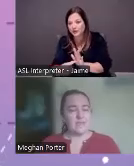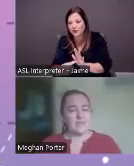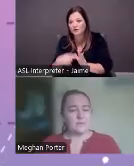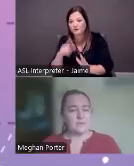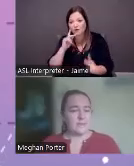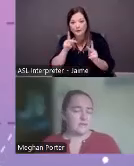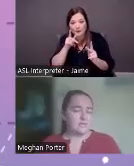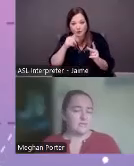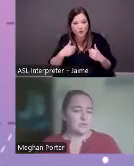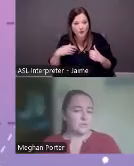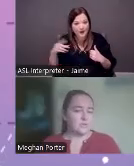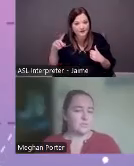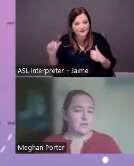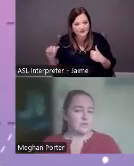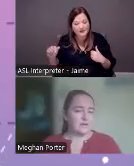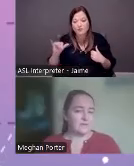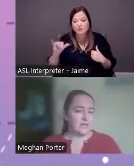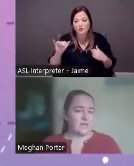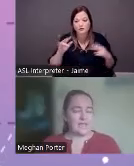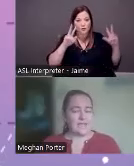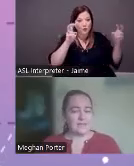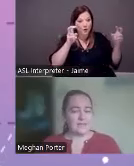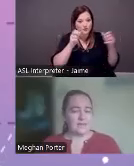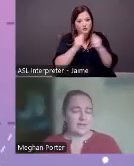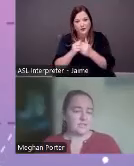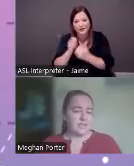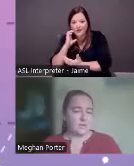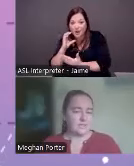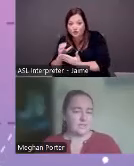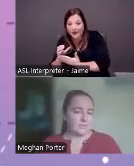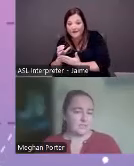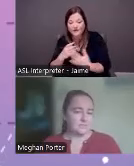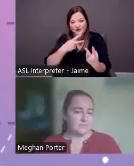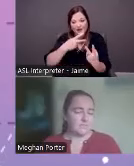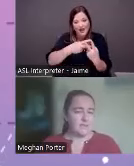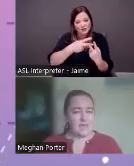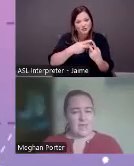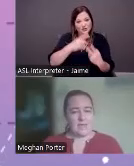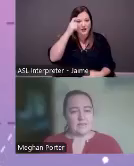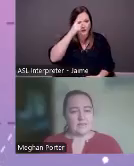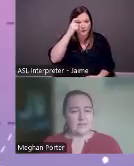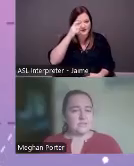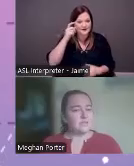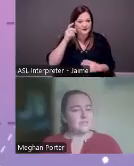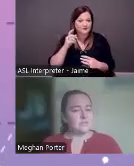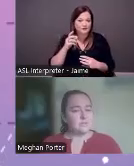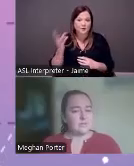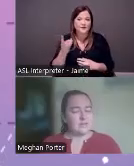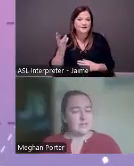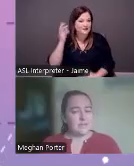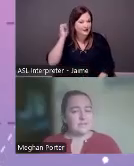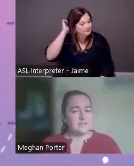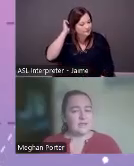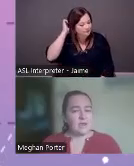And we paired those quotes with a graphic and the hashtag # #WednesdayWisdom. And during social media campaigns,